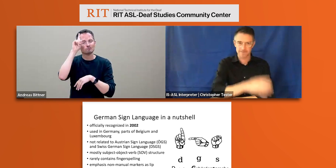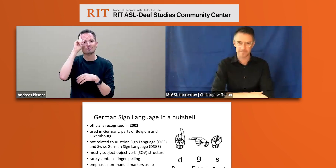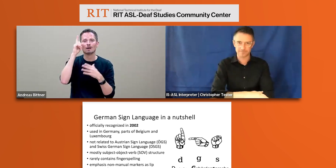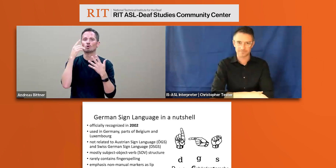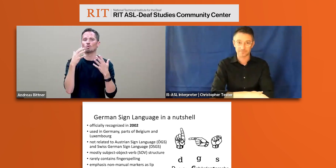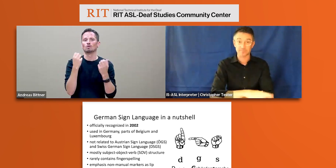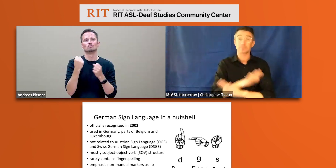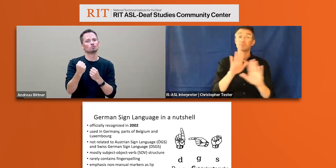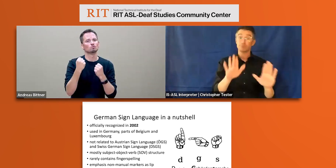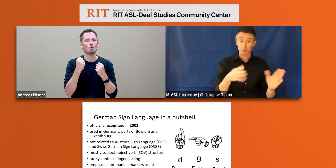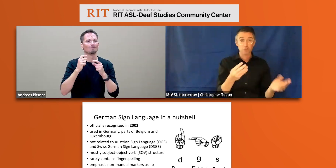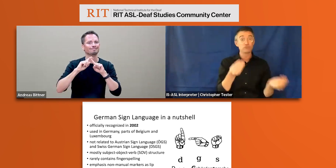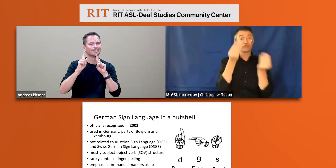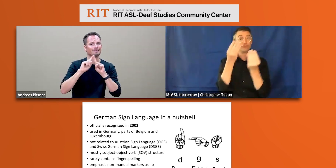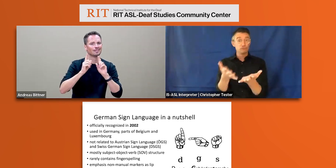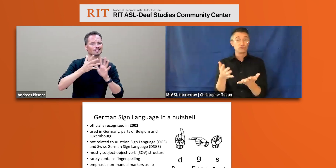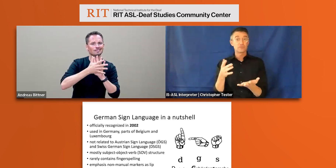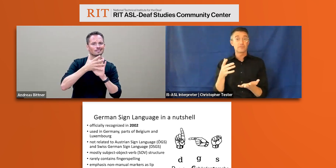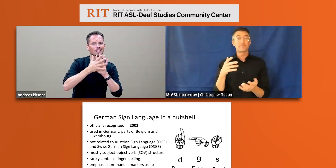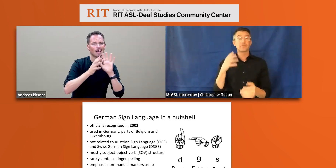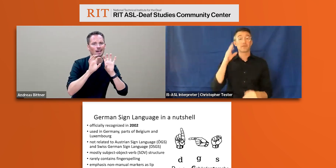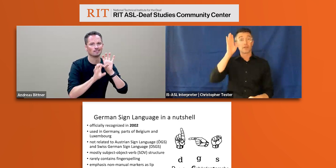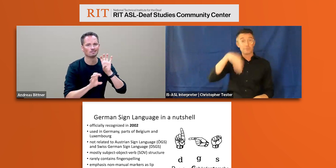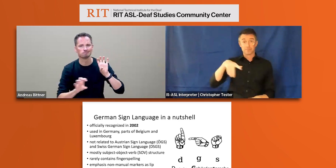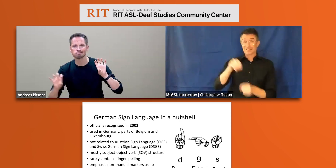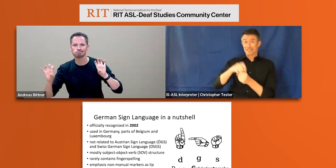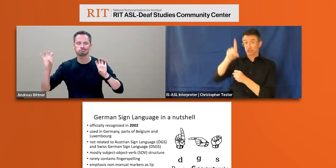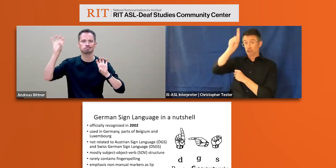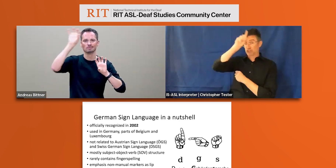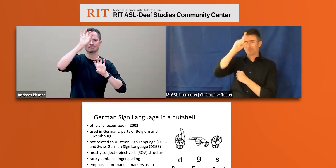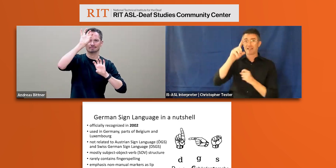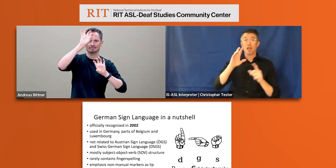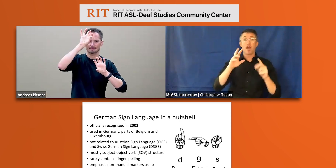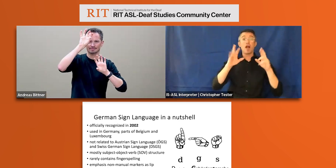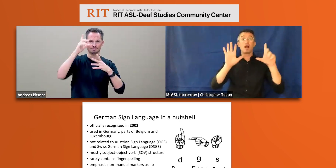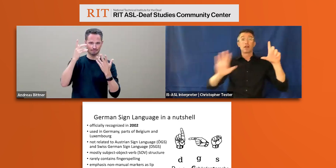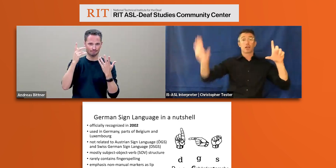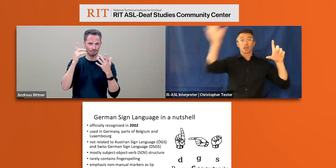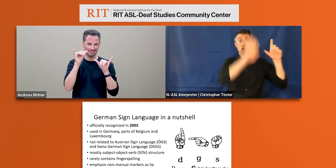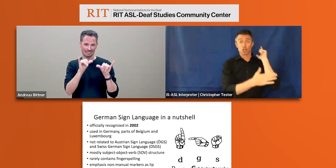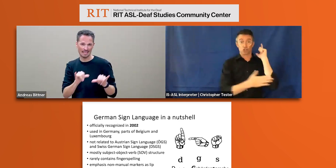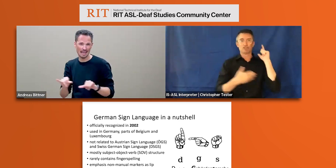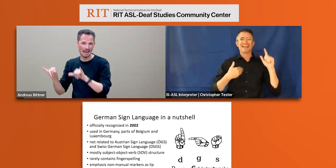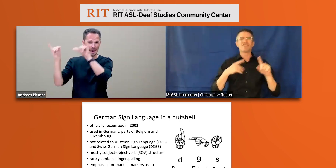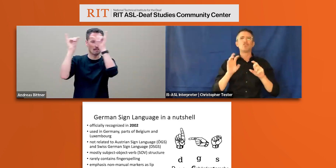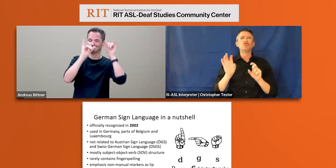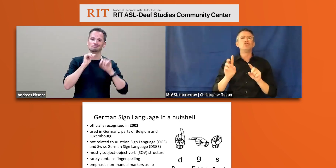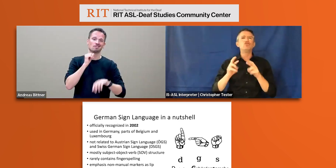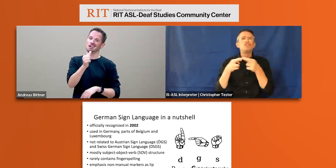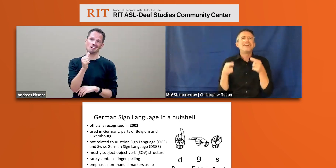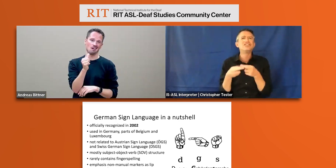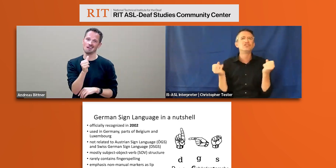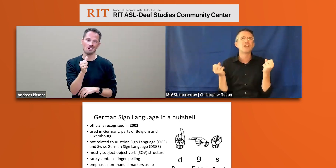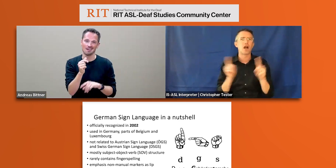So, receptively for me, understanding fingerspelling is a little difficult. In Germany, the whole country,